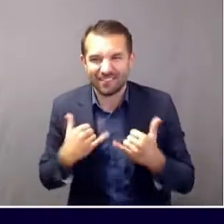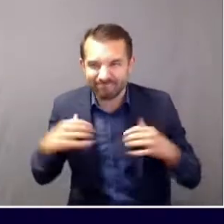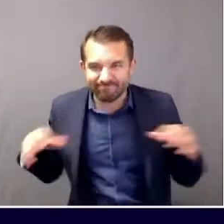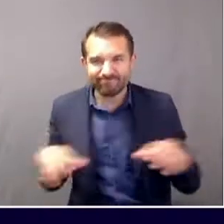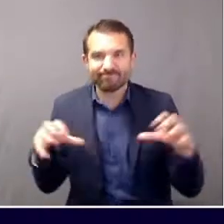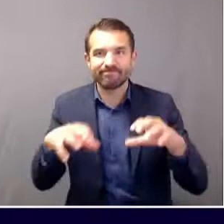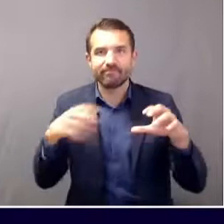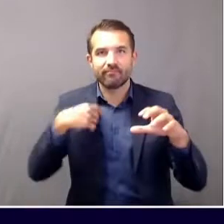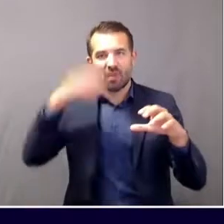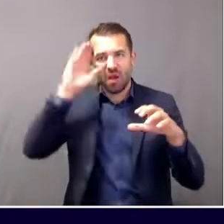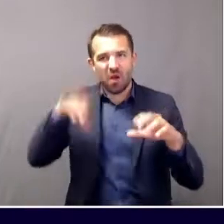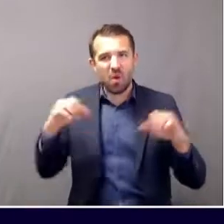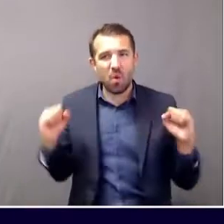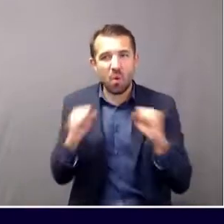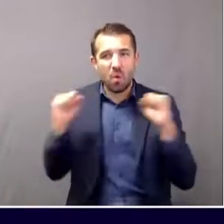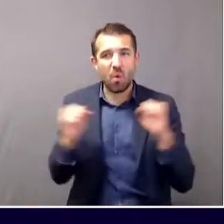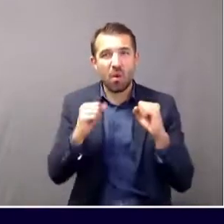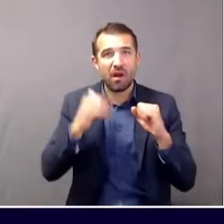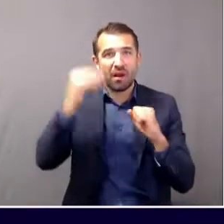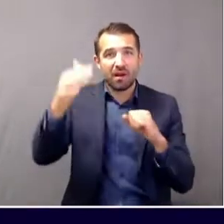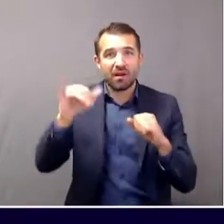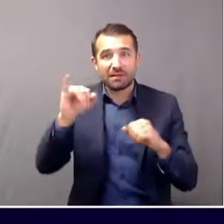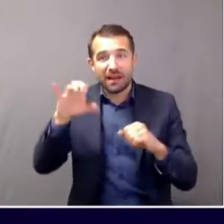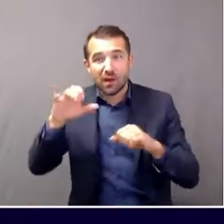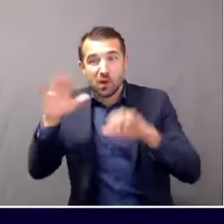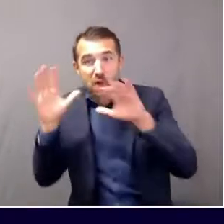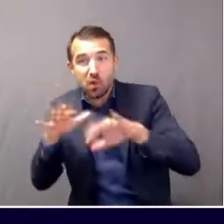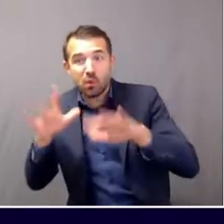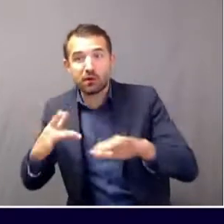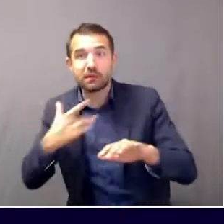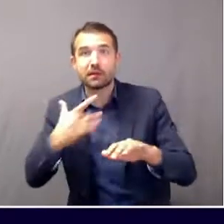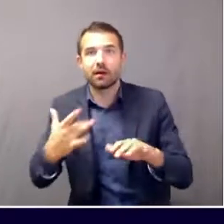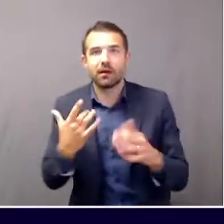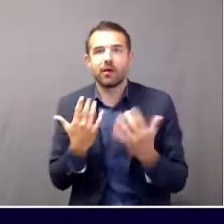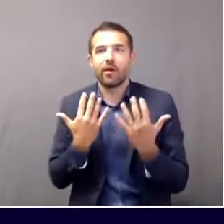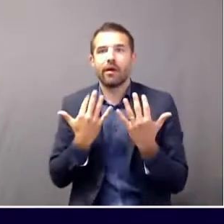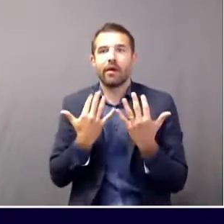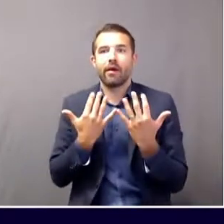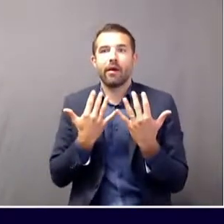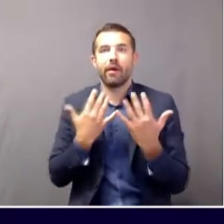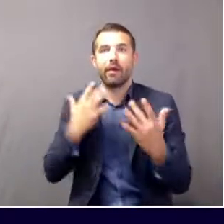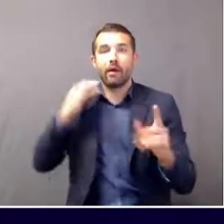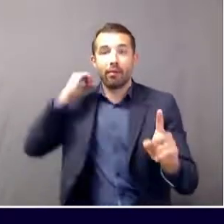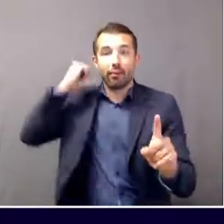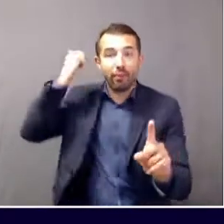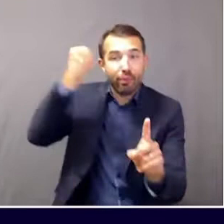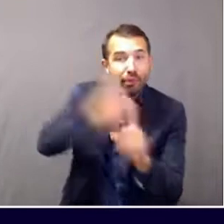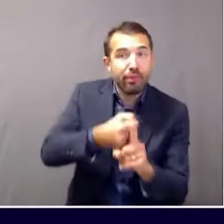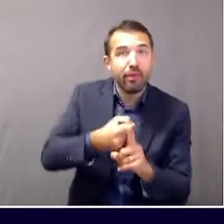roads